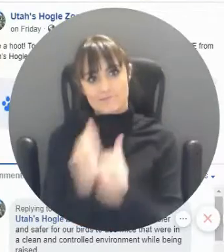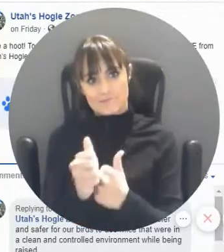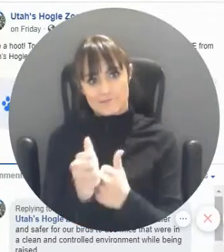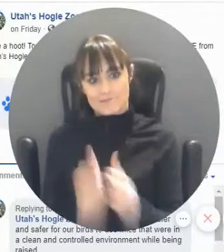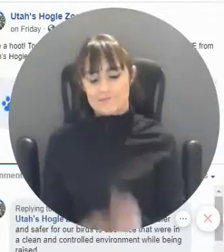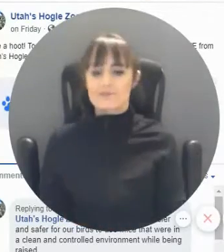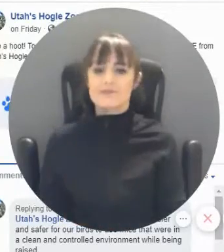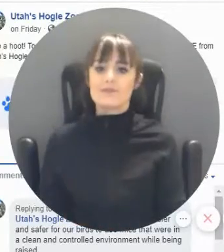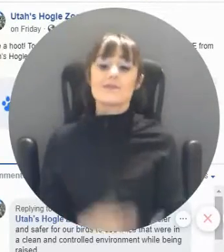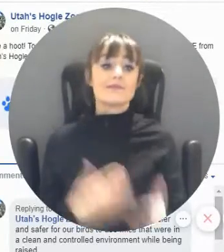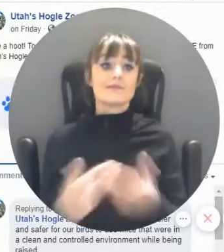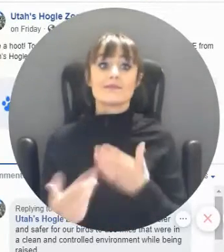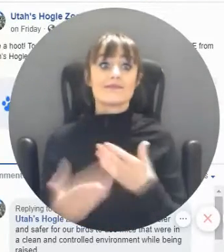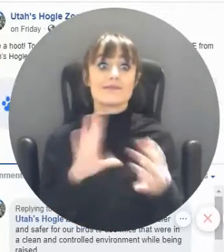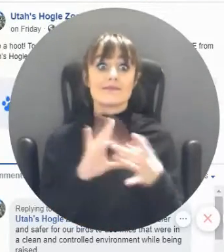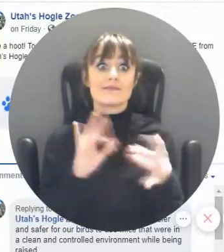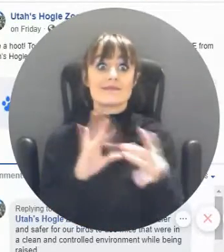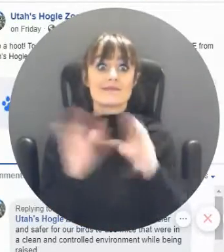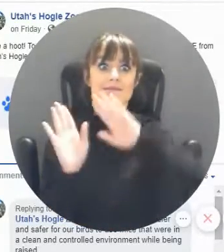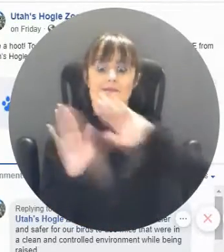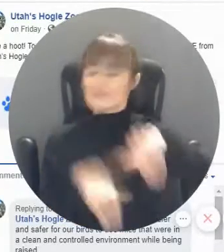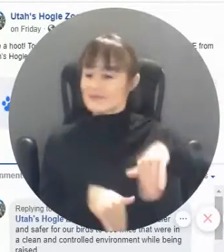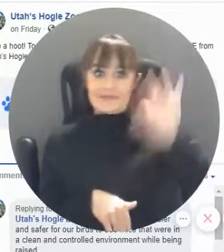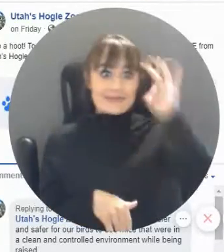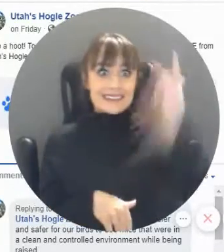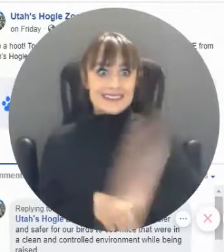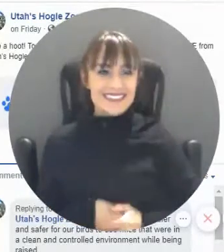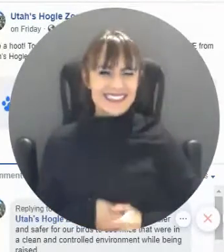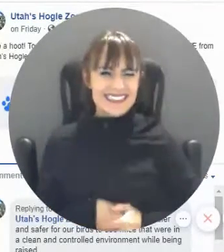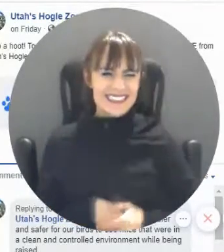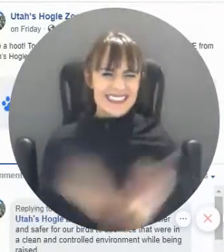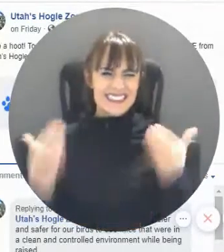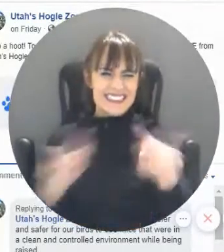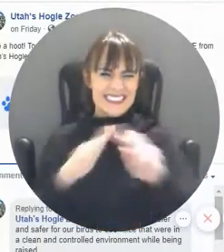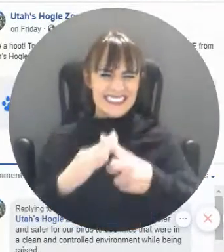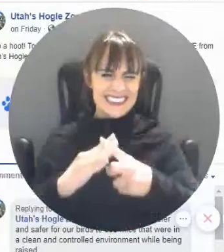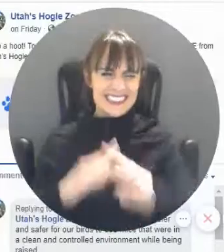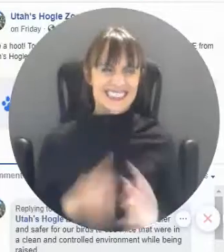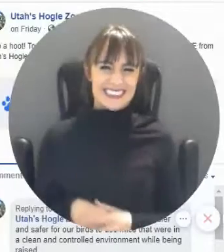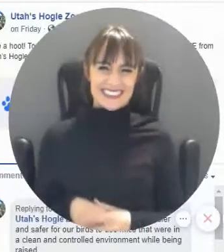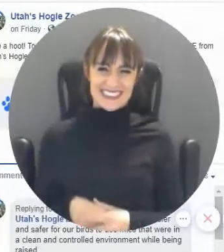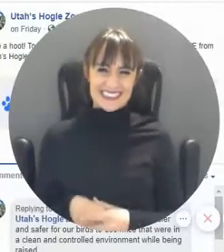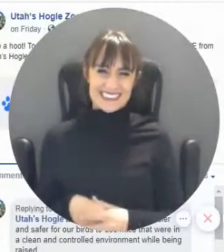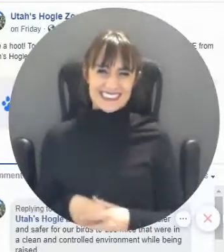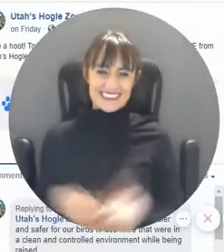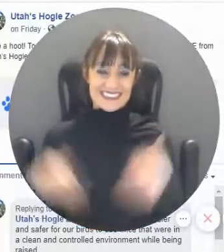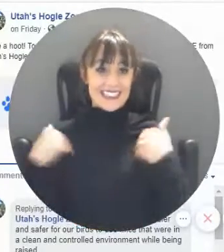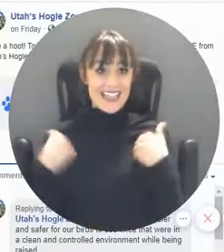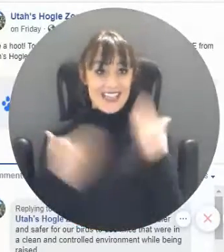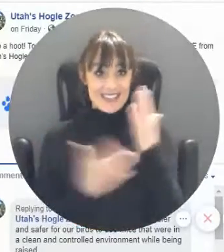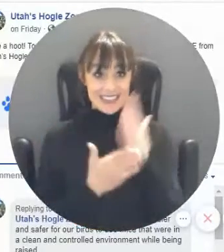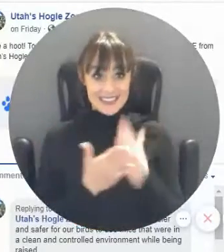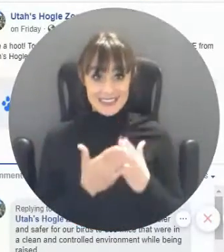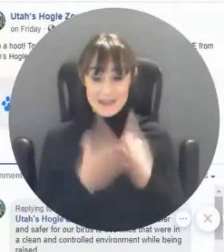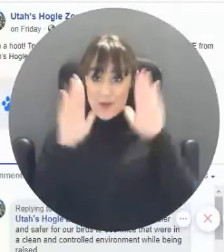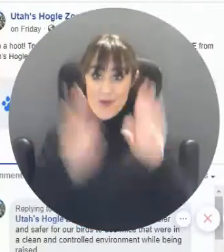Okay, enough from me. Lets get started! I've got some wonderful guests here. We've got